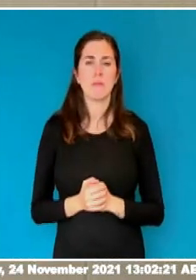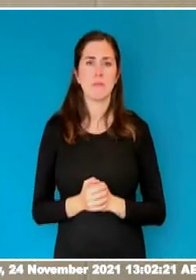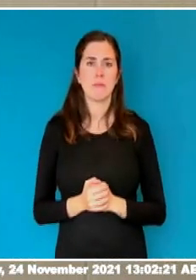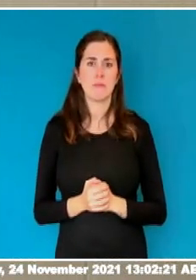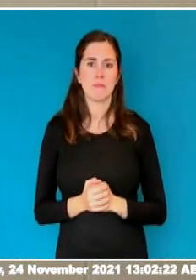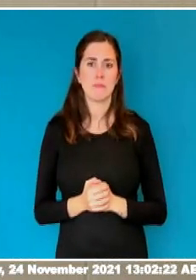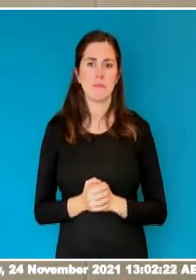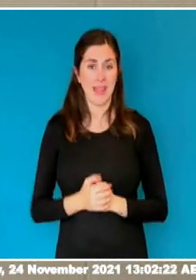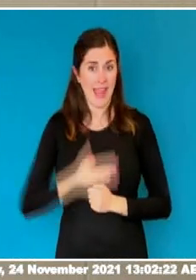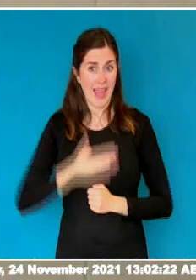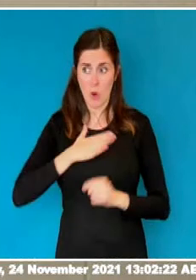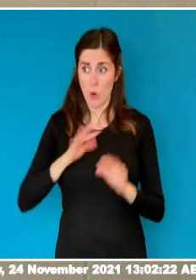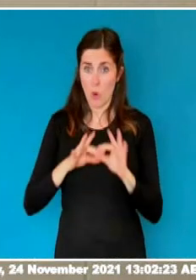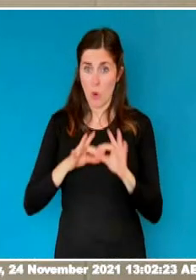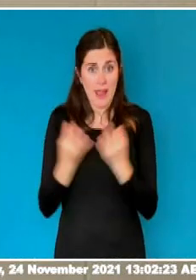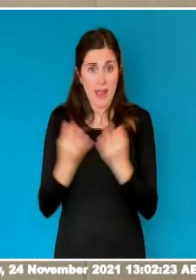organisation seeks to achieve.